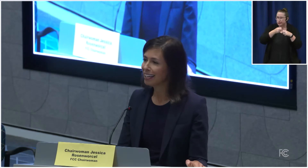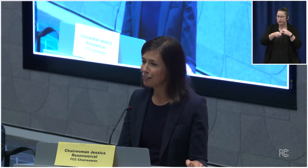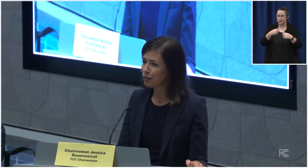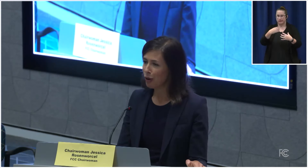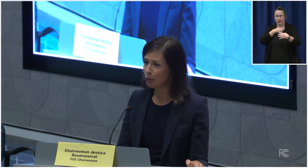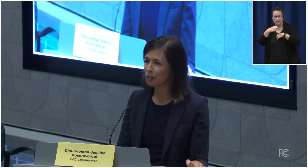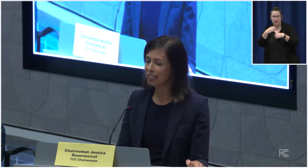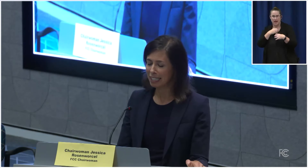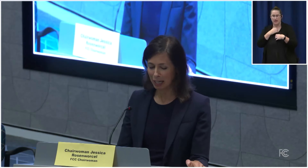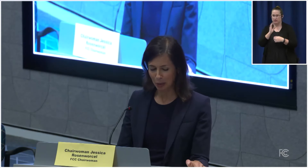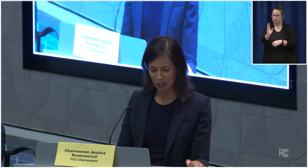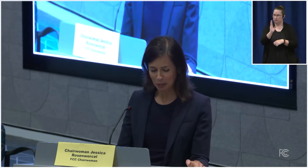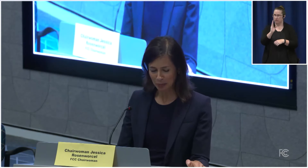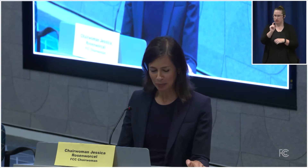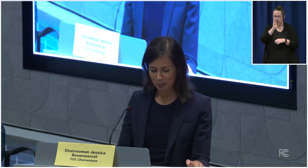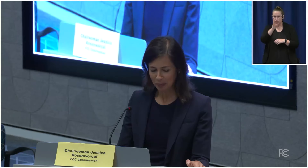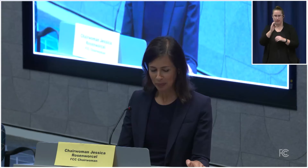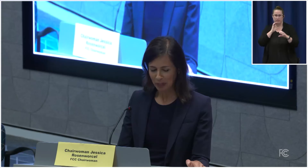ALLOWS THE COMMISSION (LIVE CAPTIONER STANDING BY)